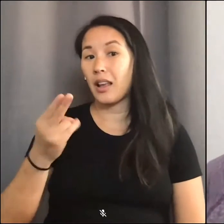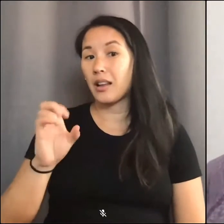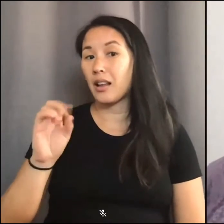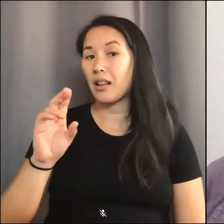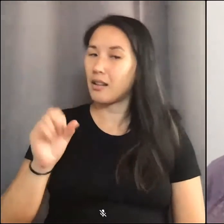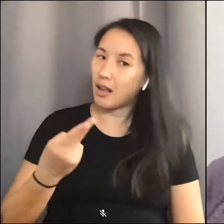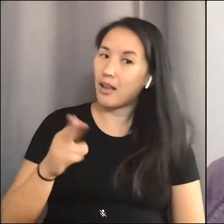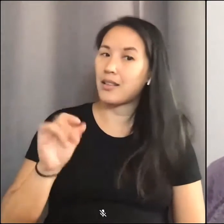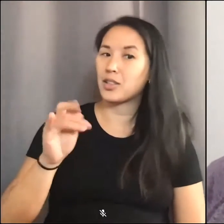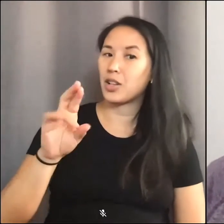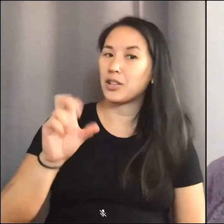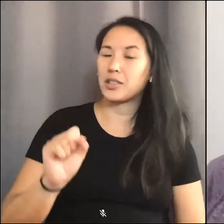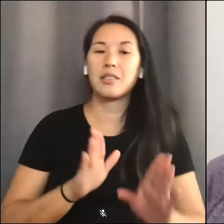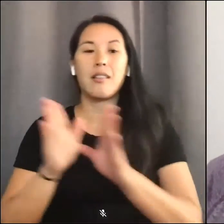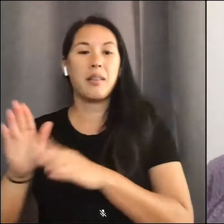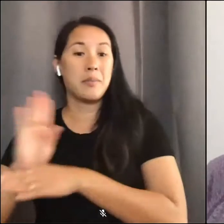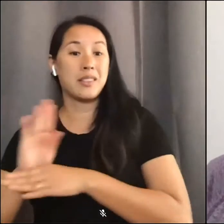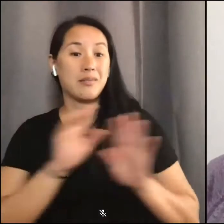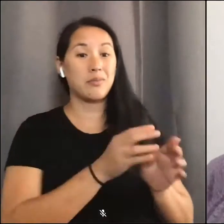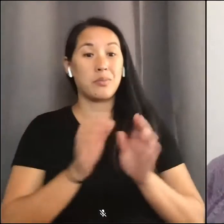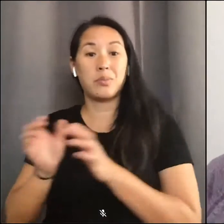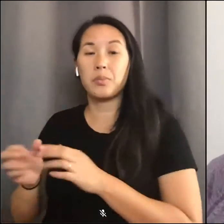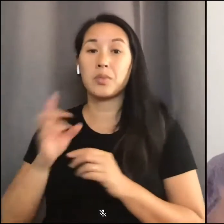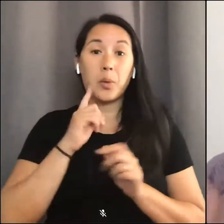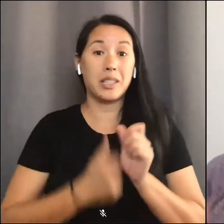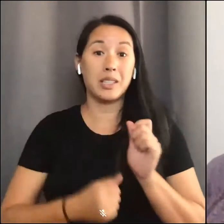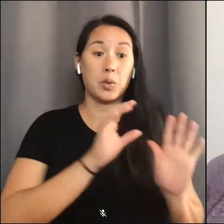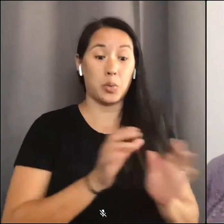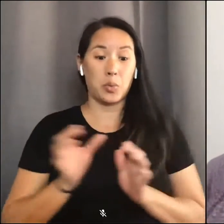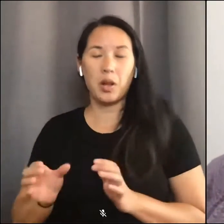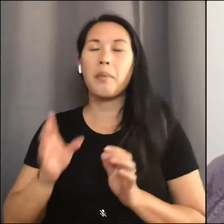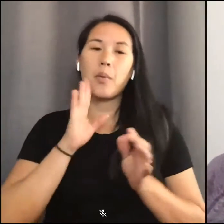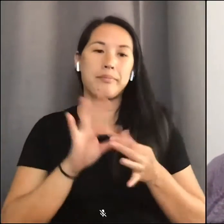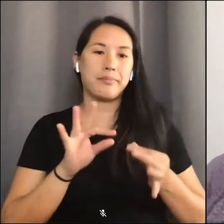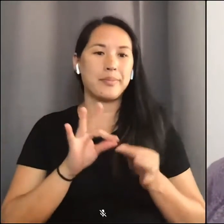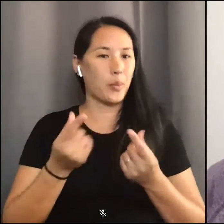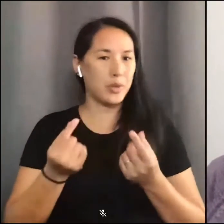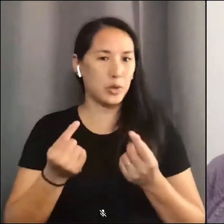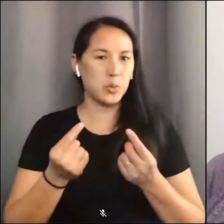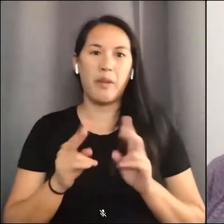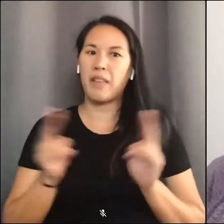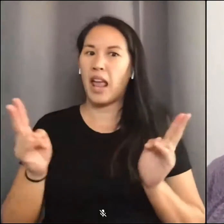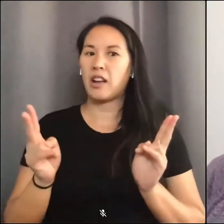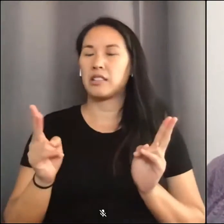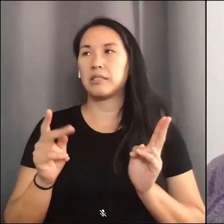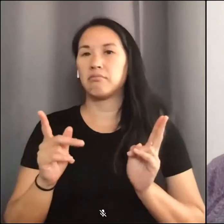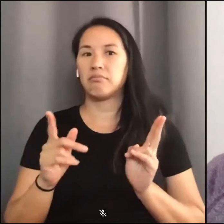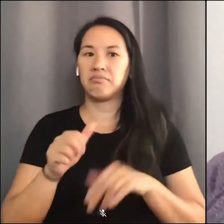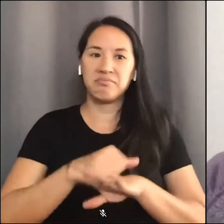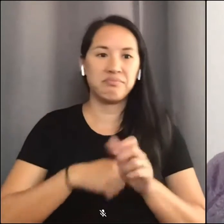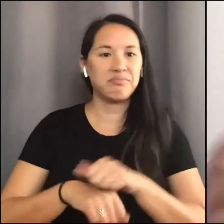i'll give you a couple of uh things that you can do very tactical um to make change week